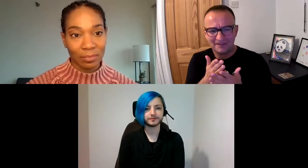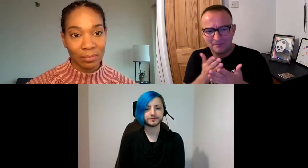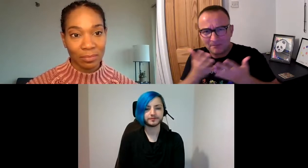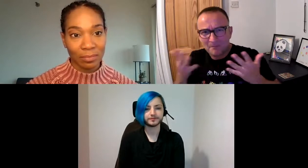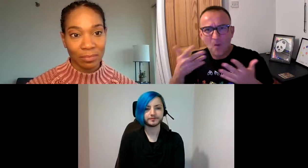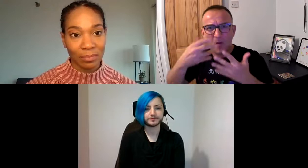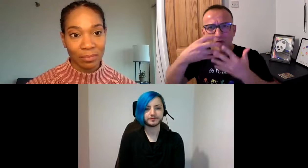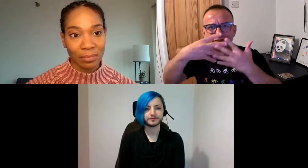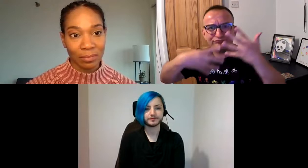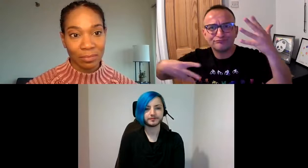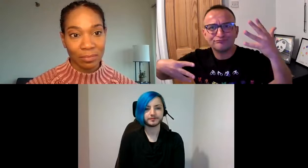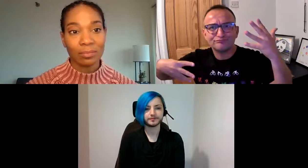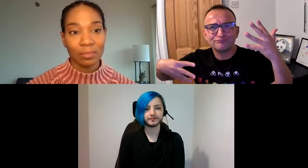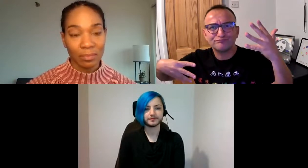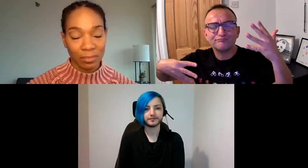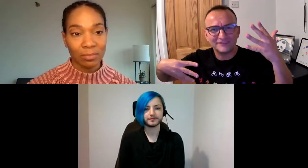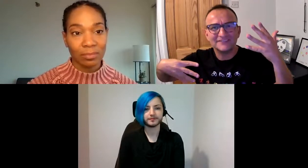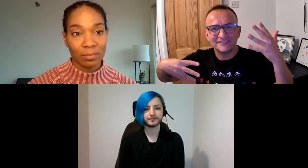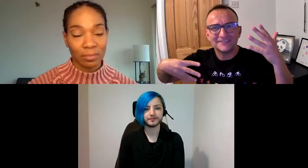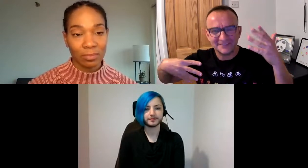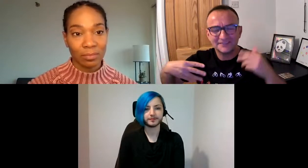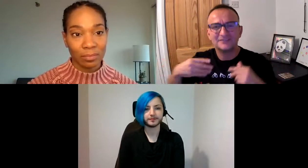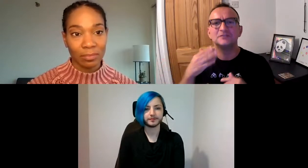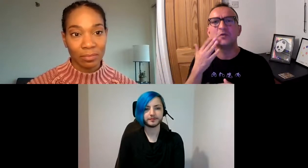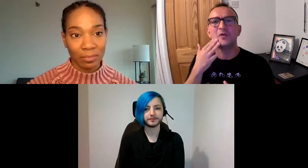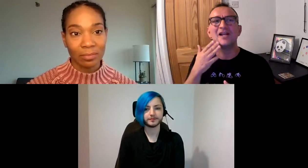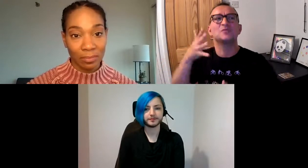of the language we are using, that is one of the things